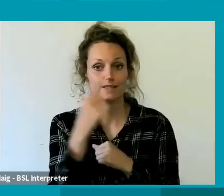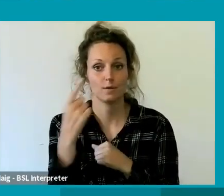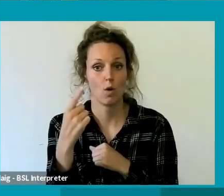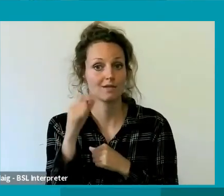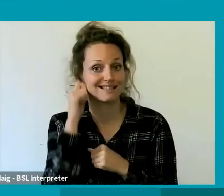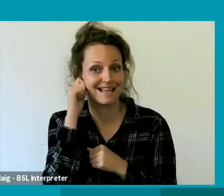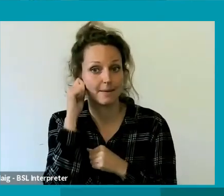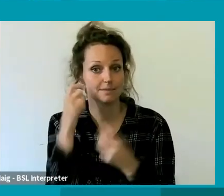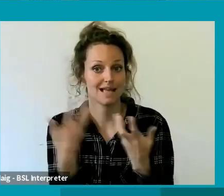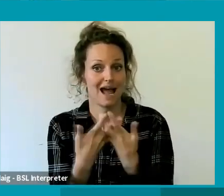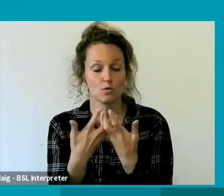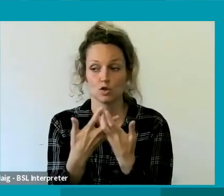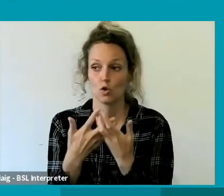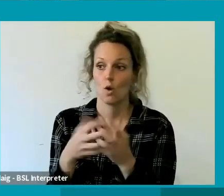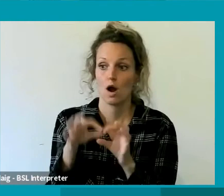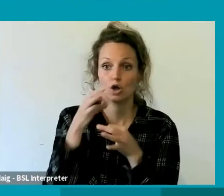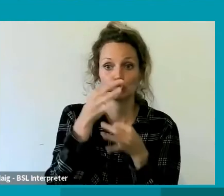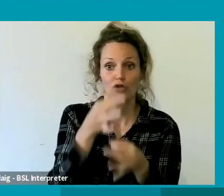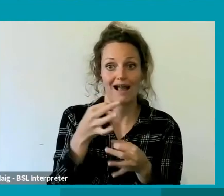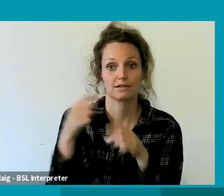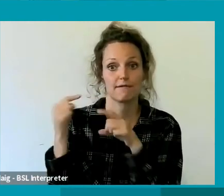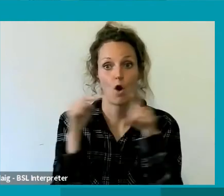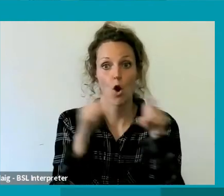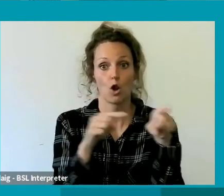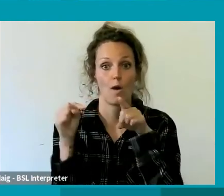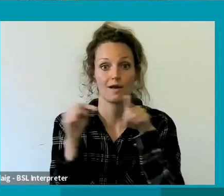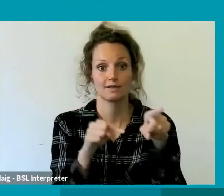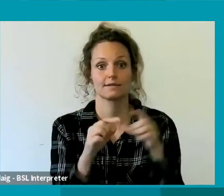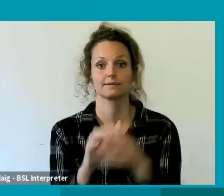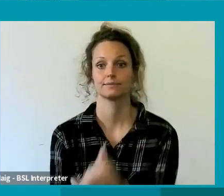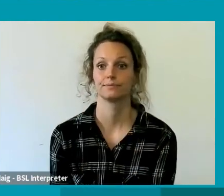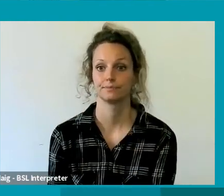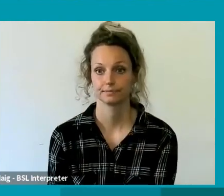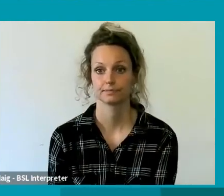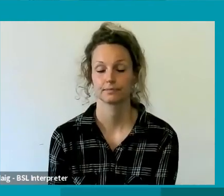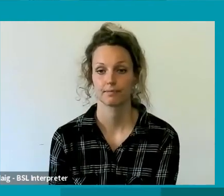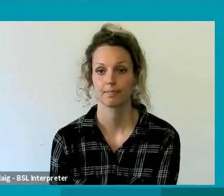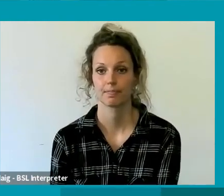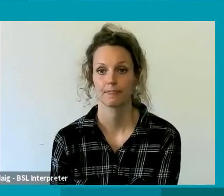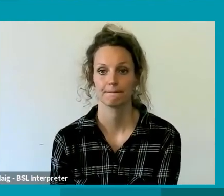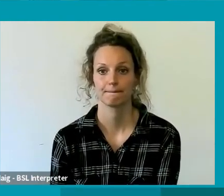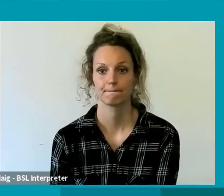The LinkedIn Profile writing guide by Job Scan is a really in depth